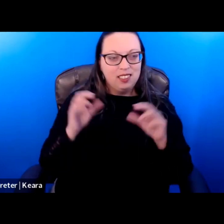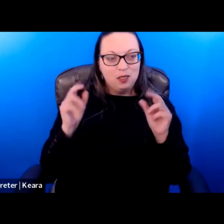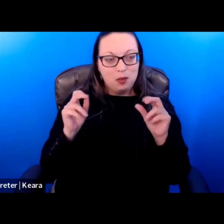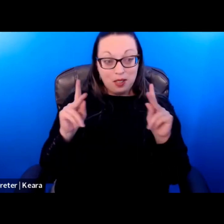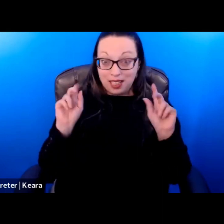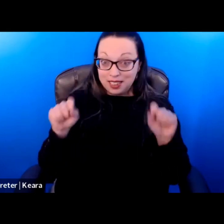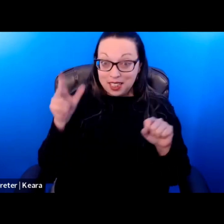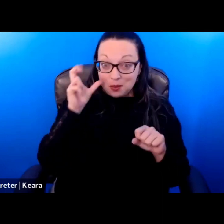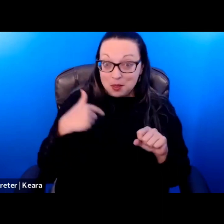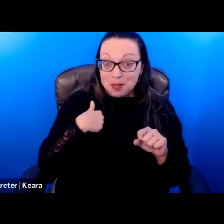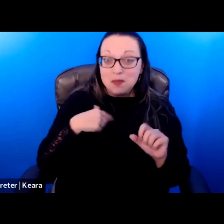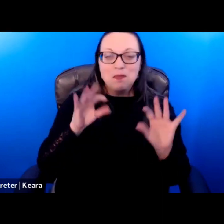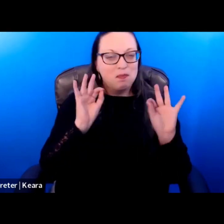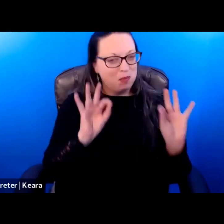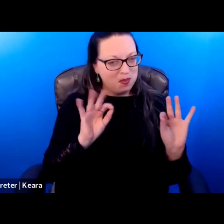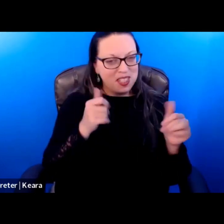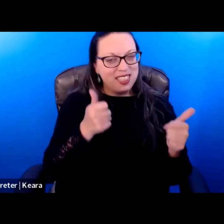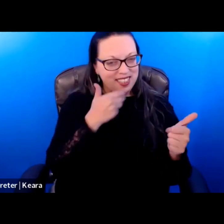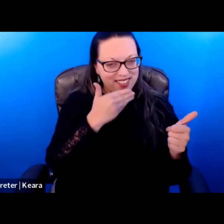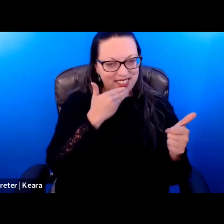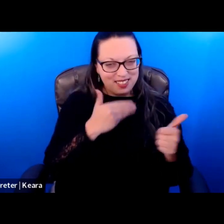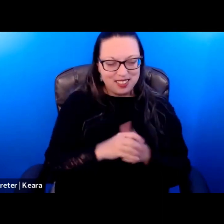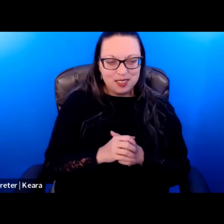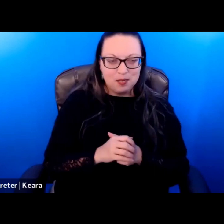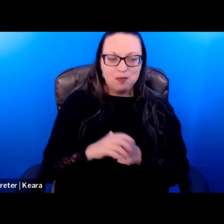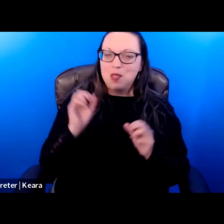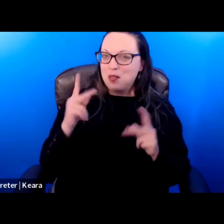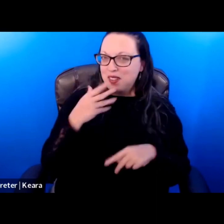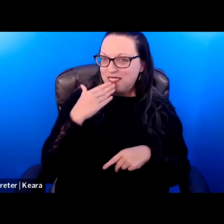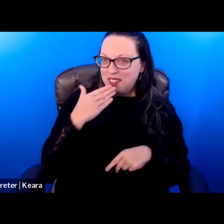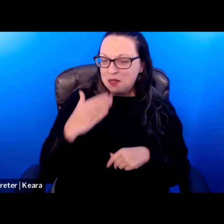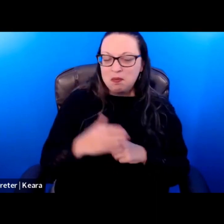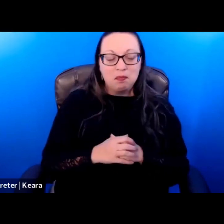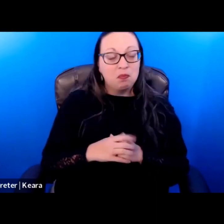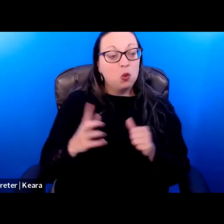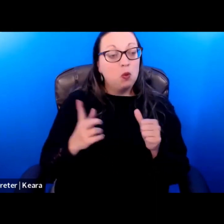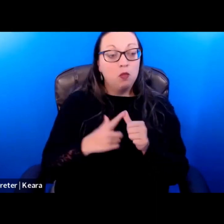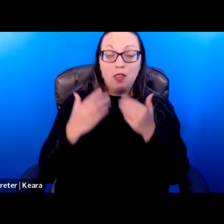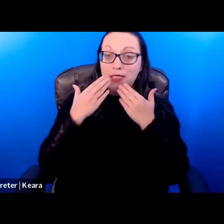me? Yes, very good. Thanks, Shawn. Shawn Callaway: Okay, thank you. Well, first of all, thank you for having me on this